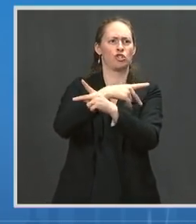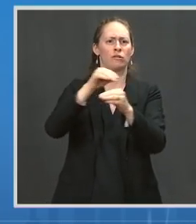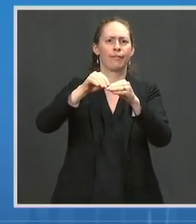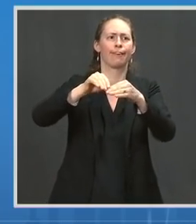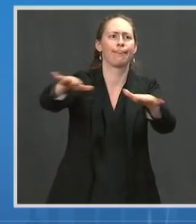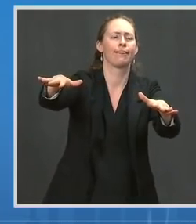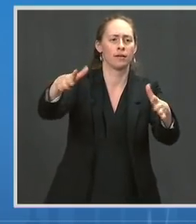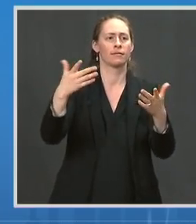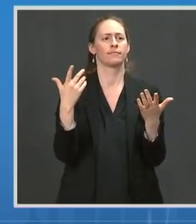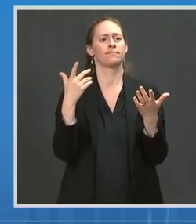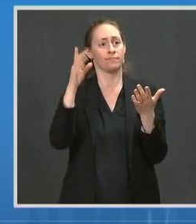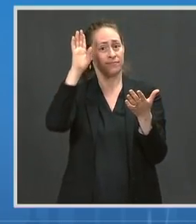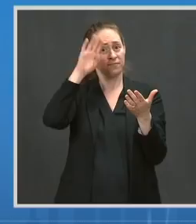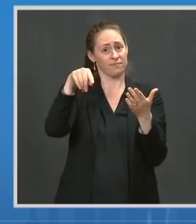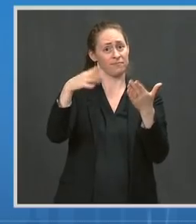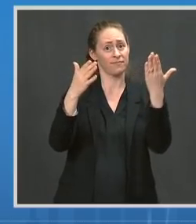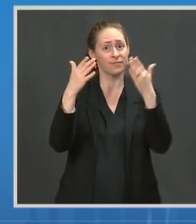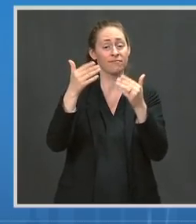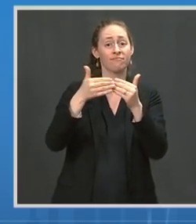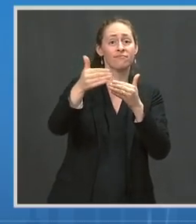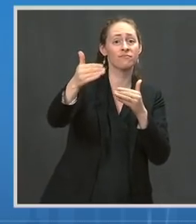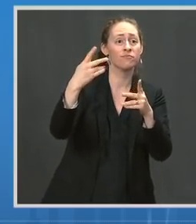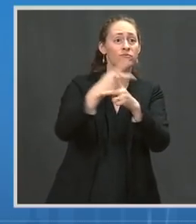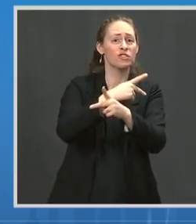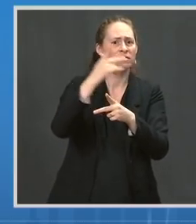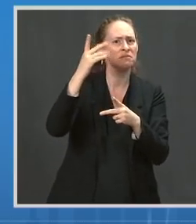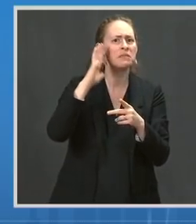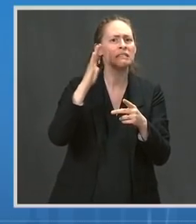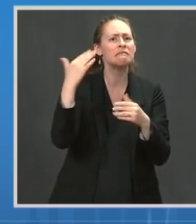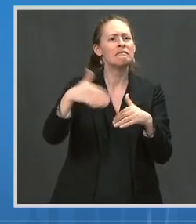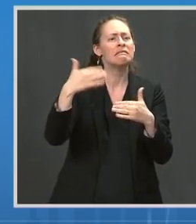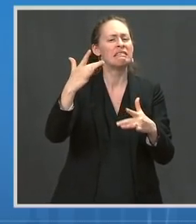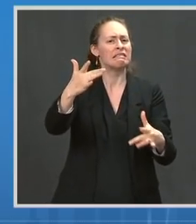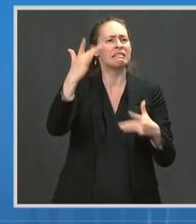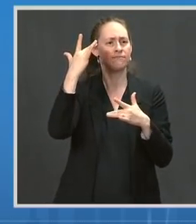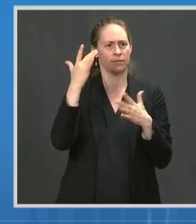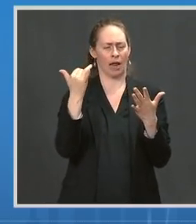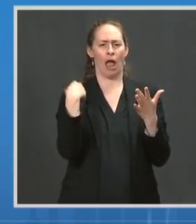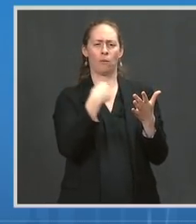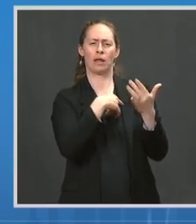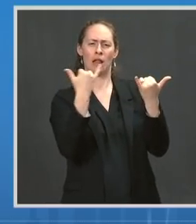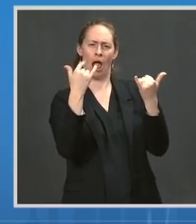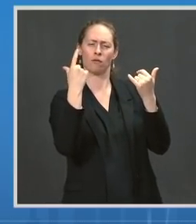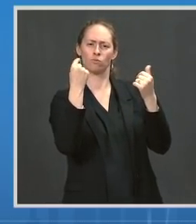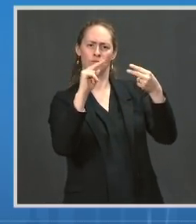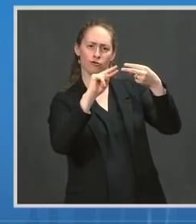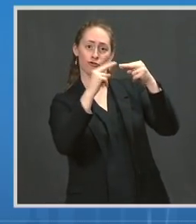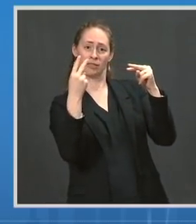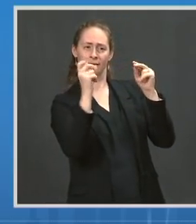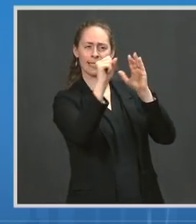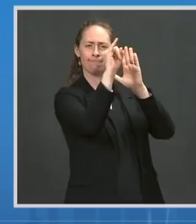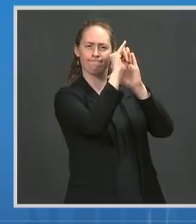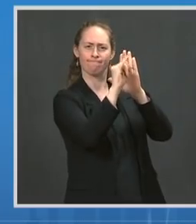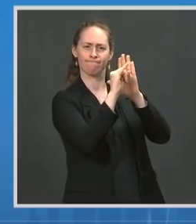through a process known as genomic sequencing. This significant investment, which is made possible